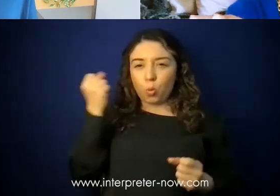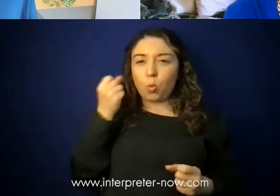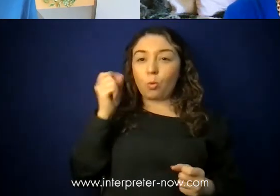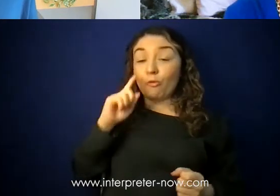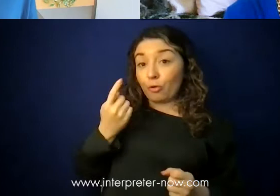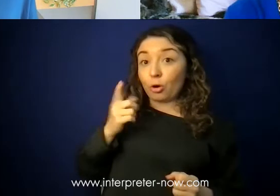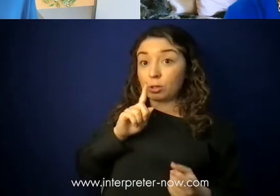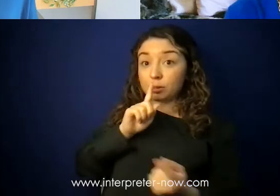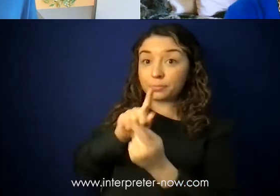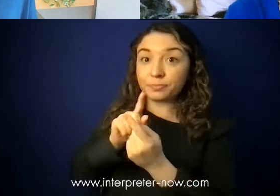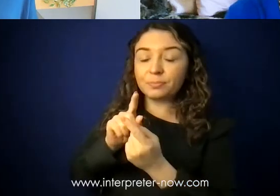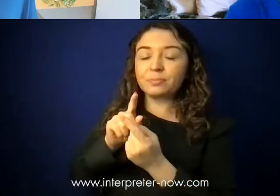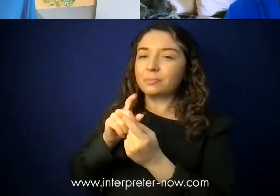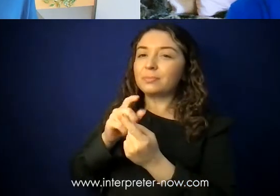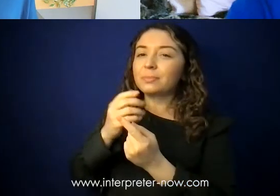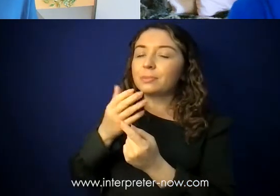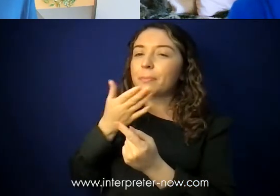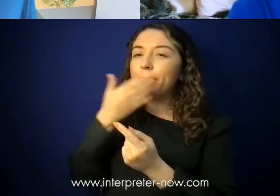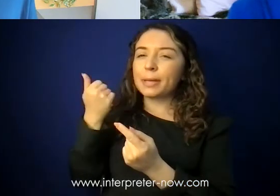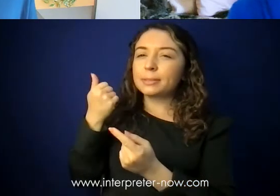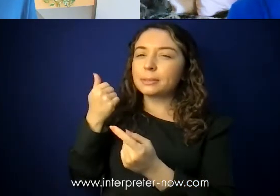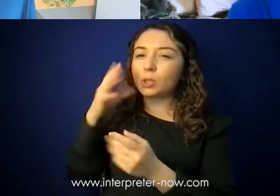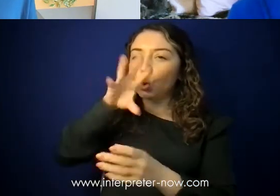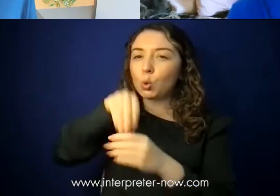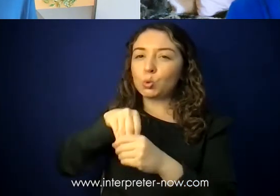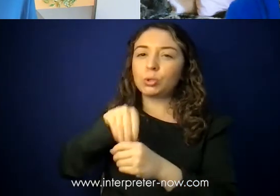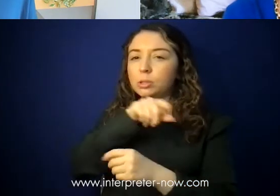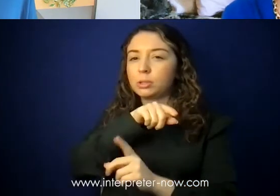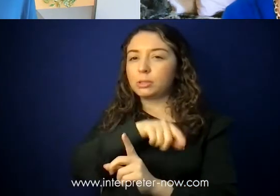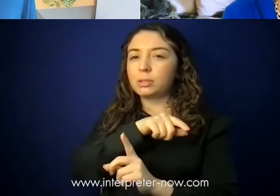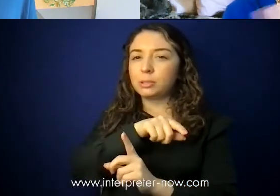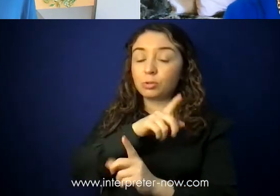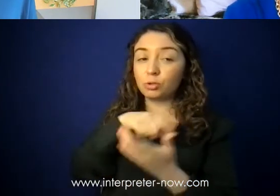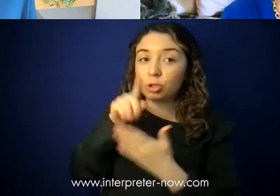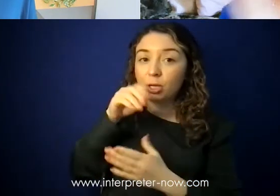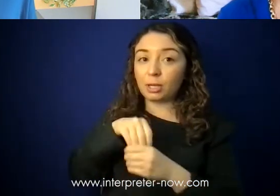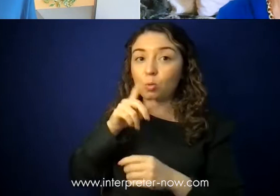It's actually a really great inclusion muscle to build as a leader too, to check in with that person.